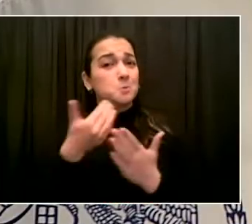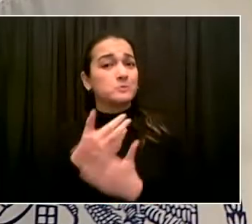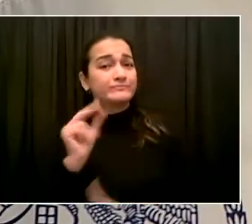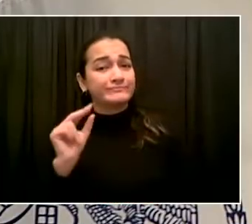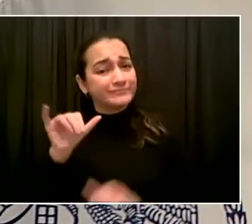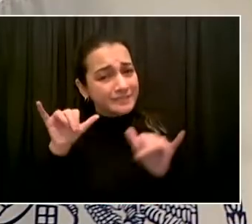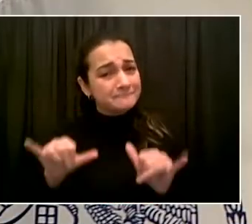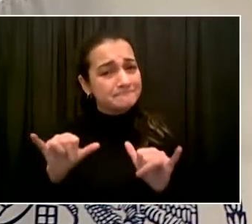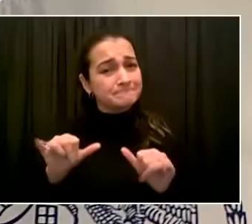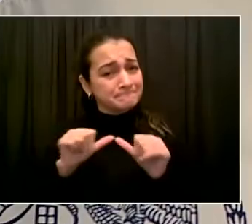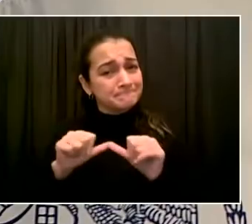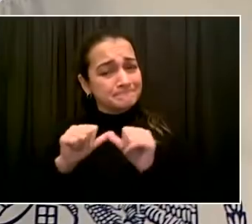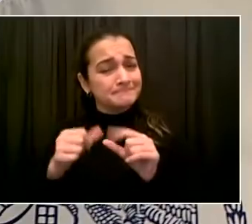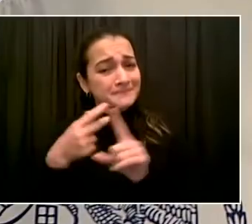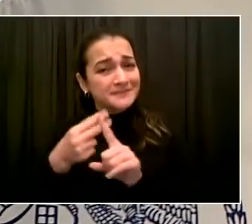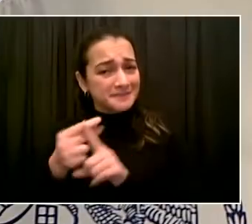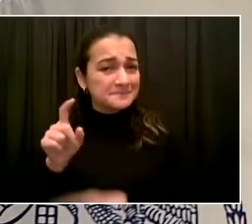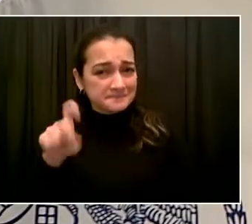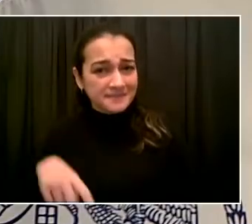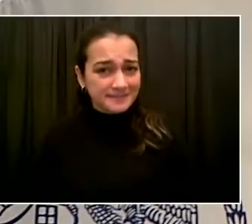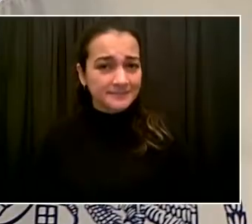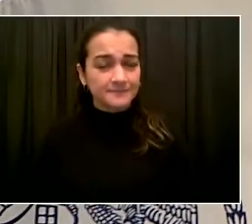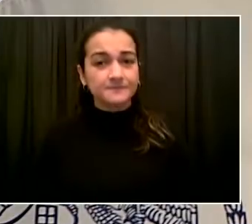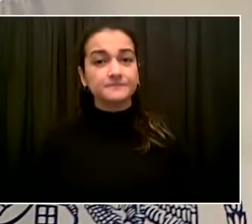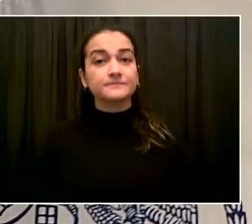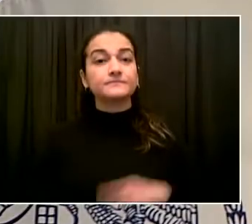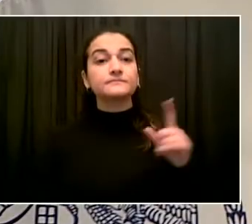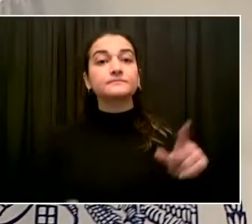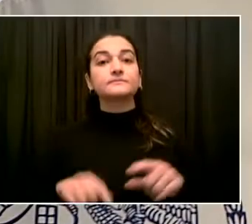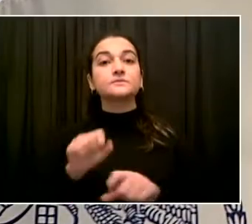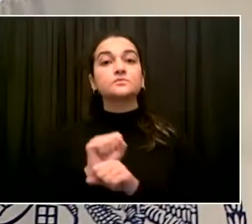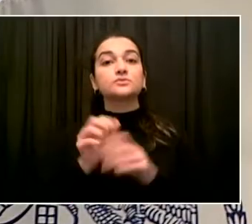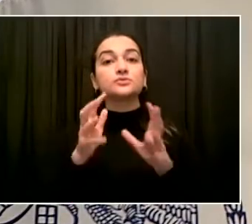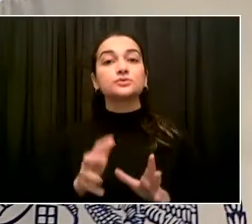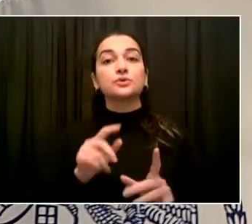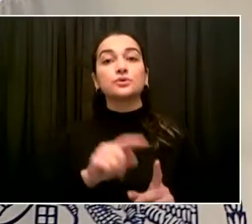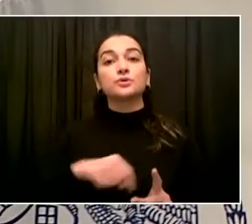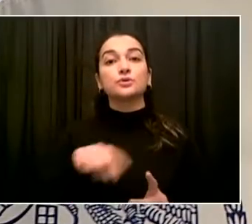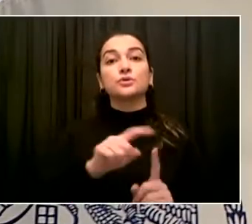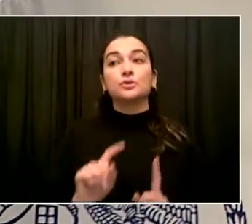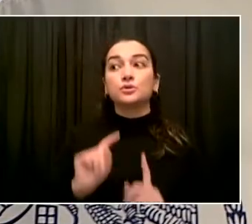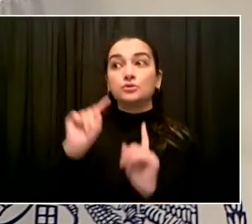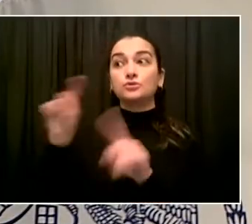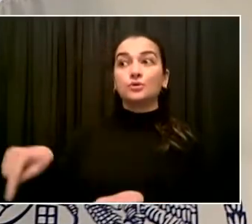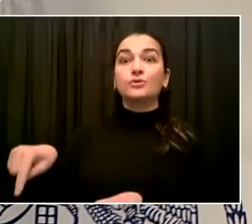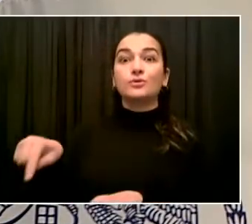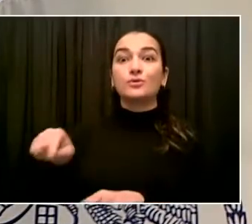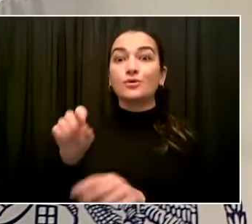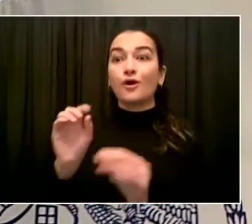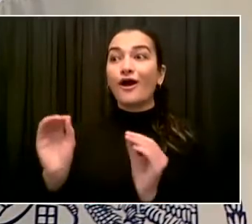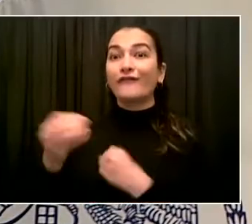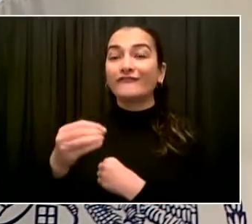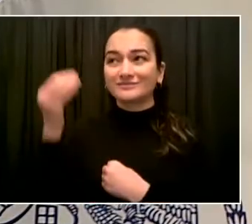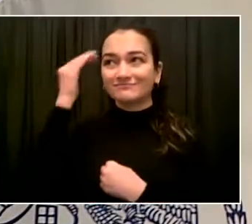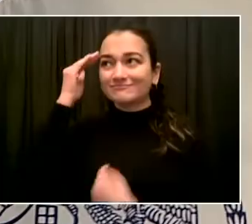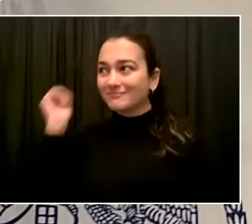ULTIMATELY. USJTIK LE YOU